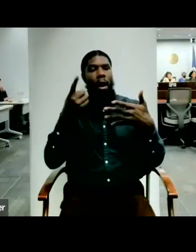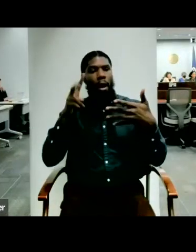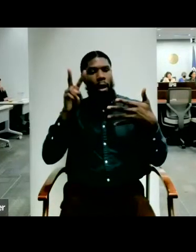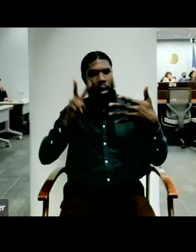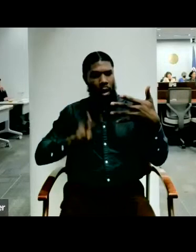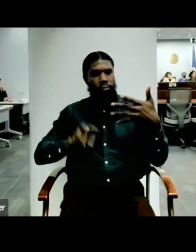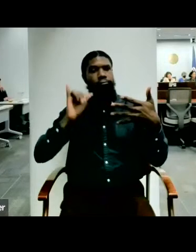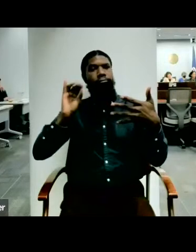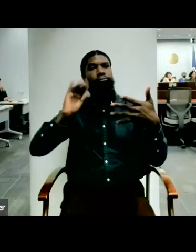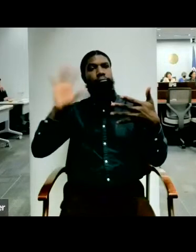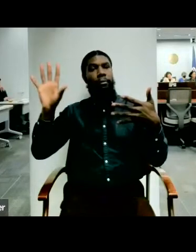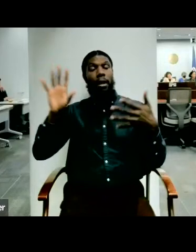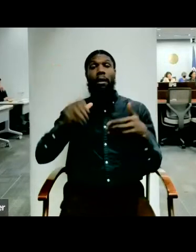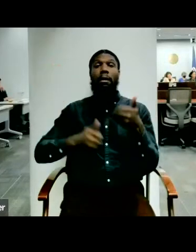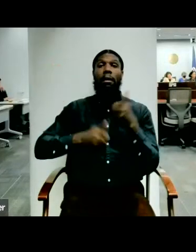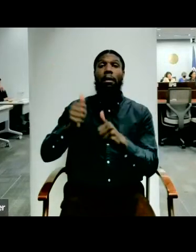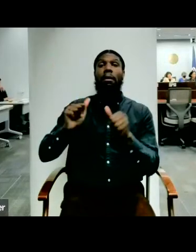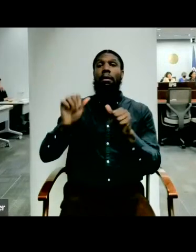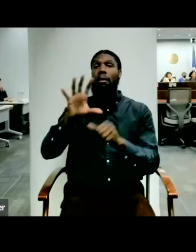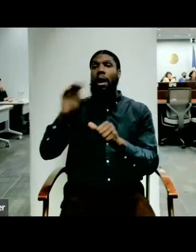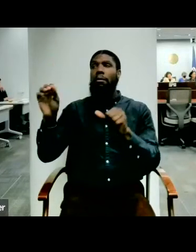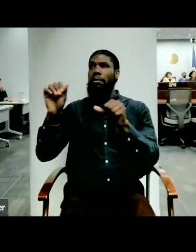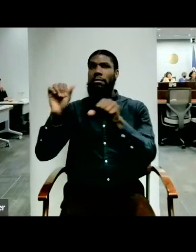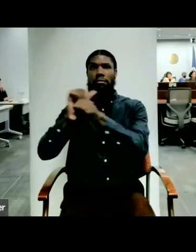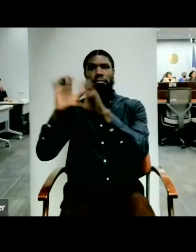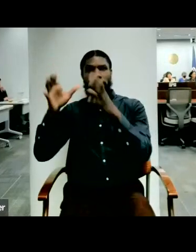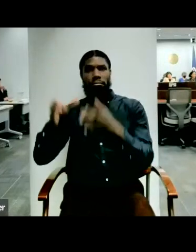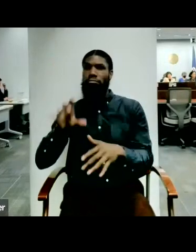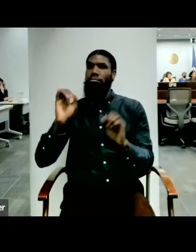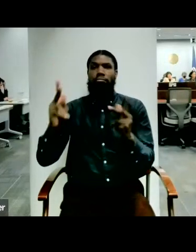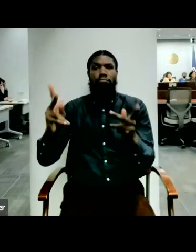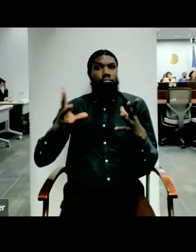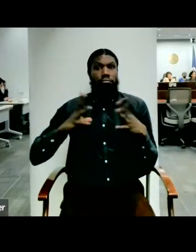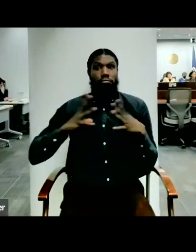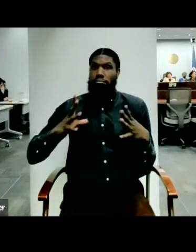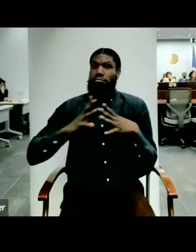within a wide range of reasons, if that's what it takes, if I'm there and it is compliant,